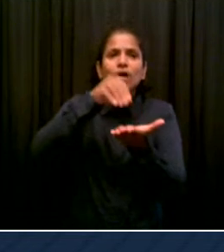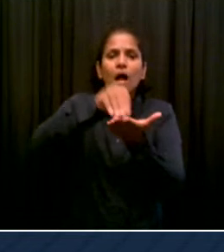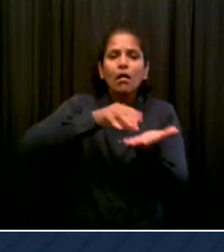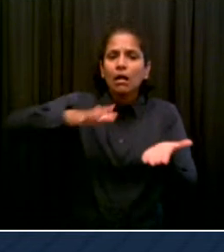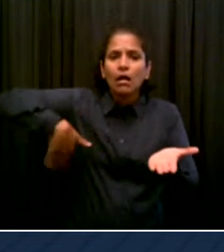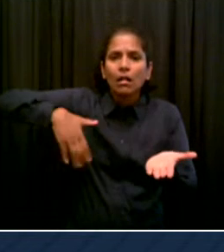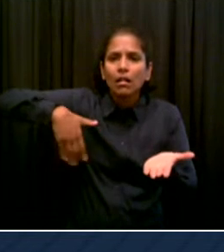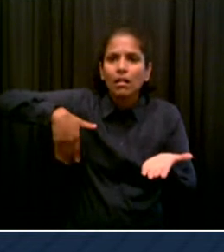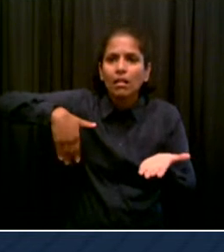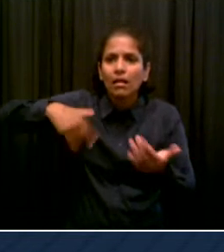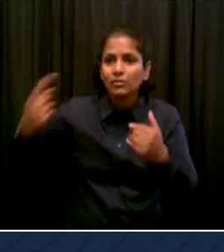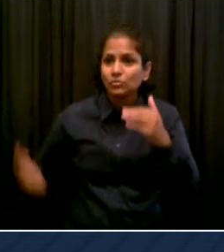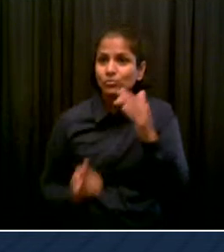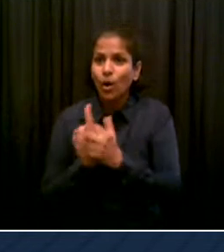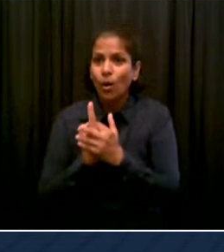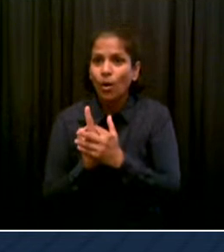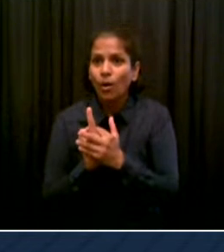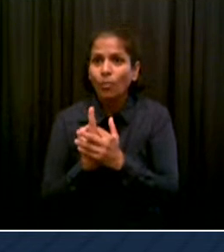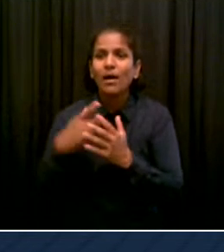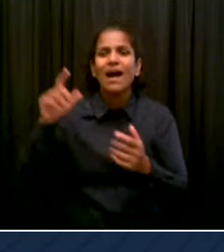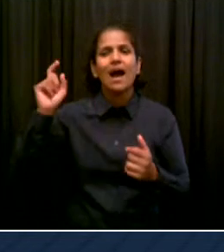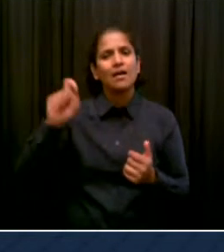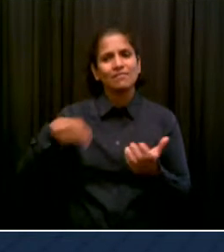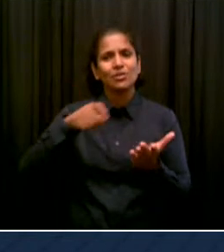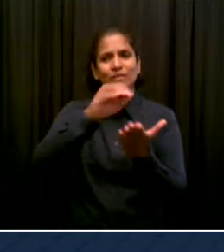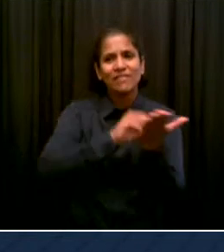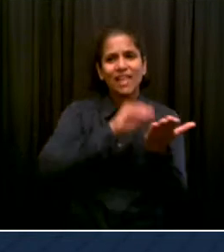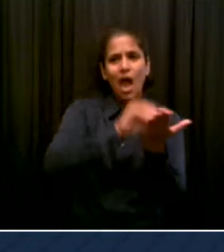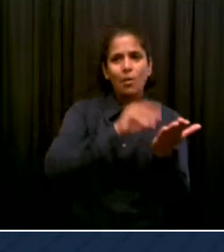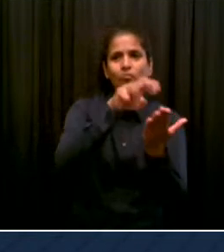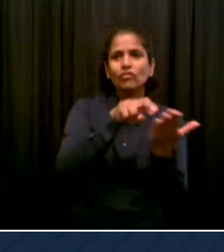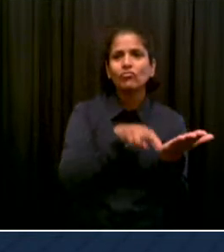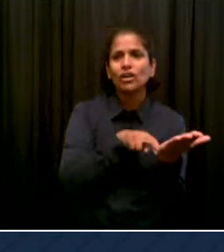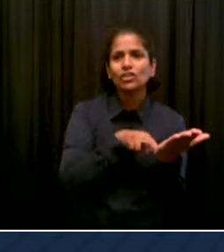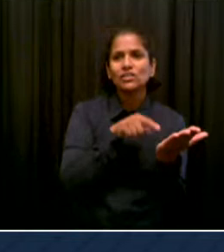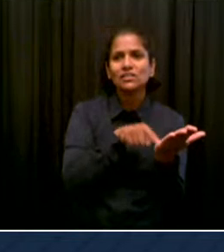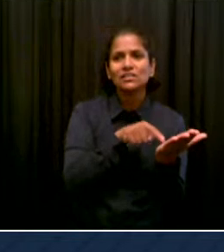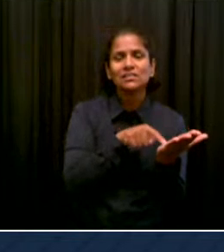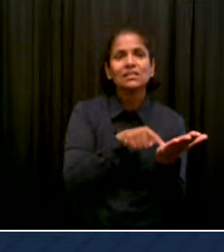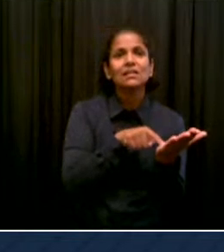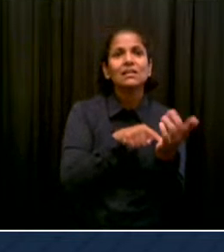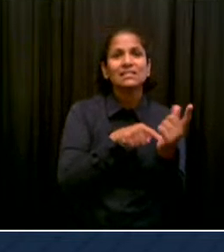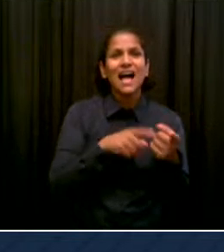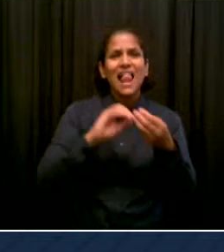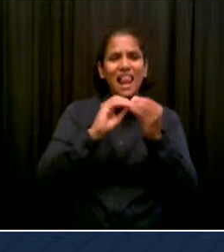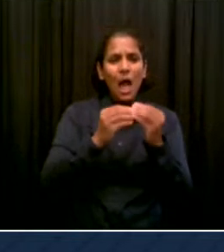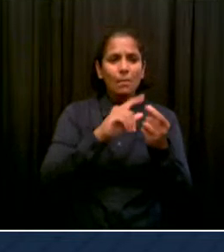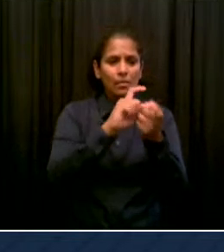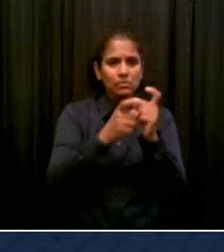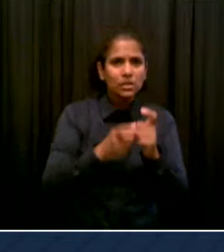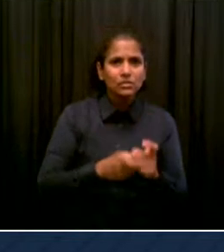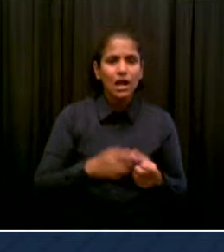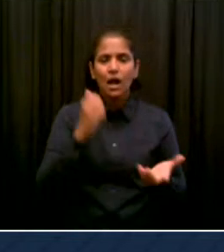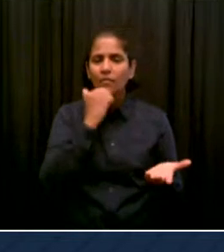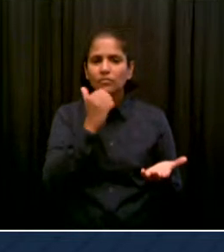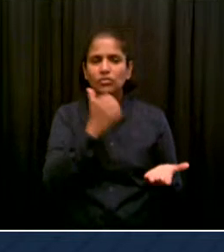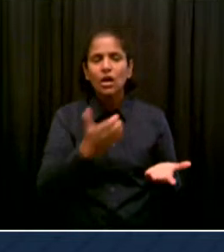THE FIRST DAYS ARE DIFFERENT. WE HAD A TON OF STUDENTS SHOWING UP AND REGISTERING AT SHOCOS LYESTEARDY . WE DON'T HAVE A NUMBER BECAUSE